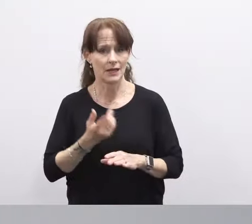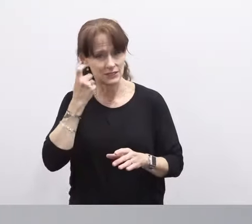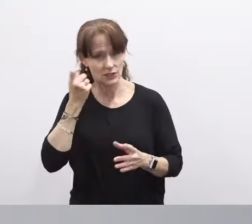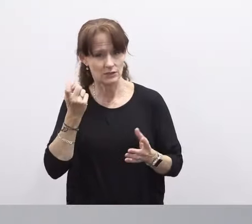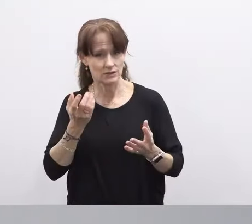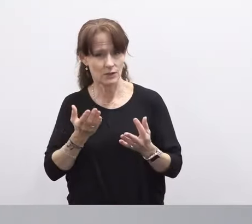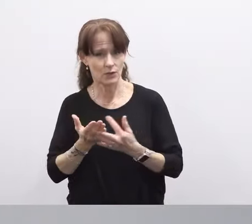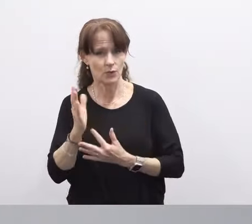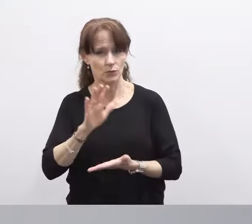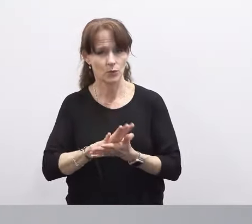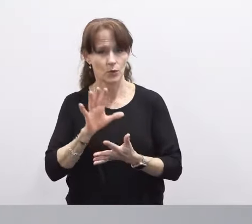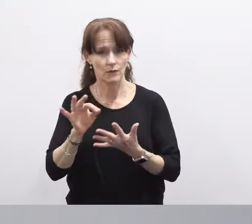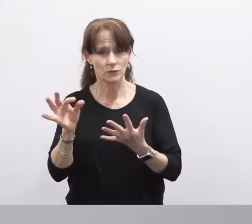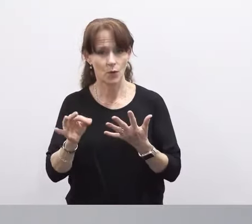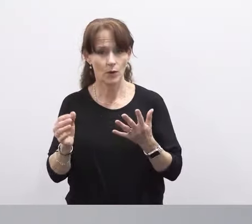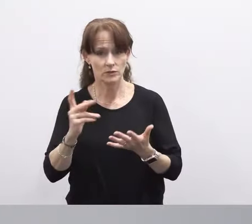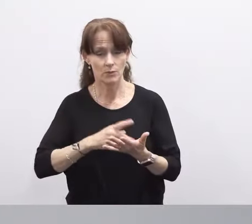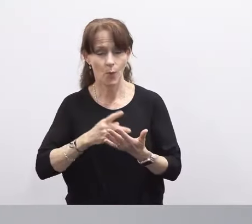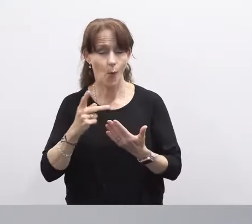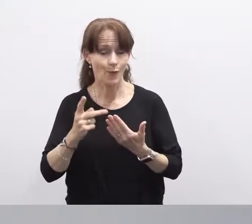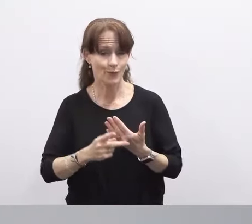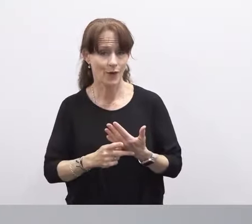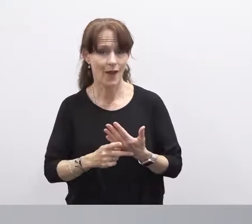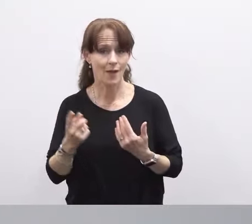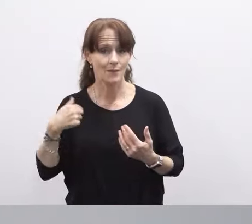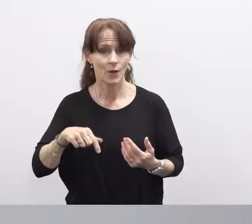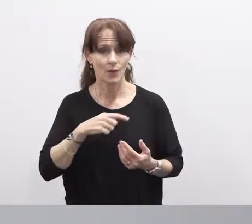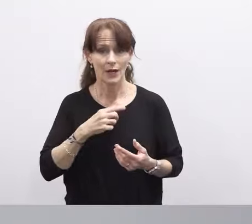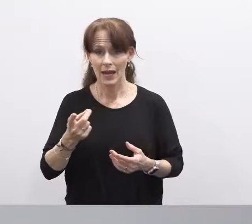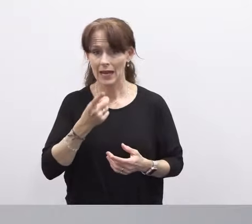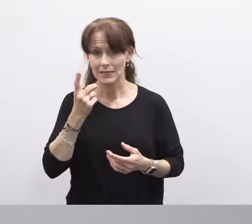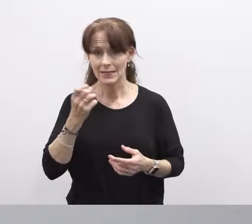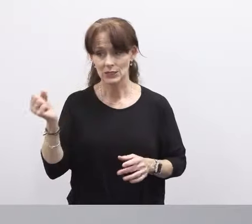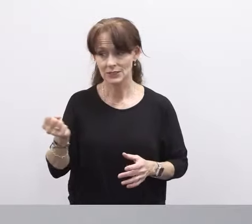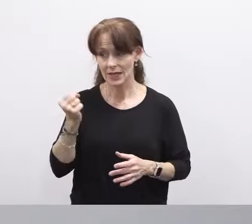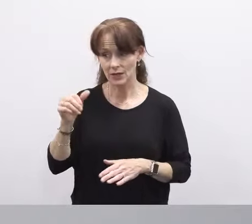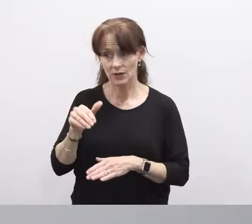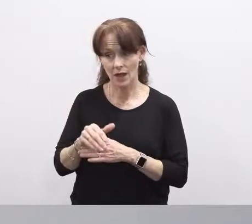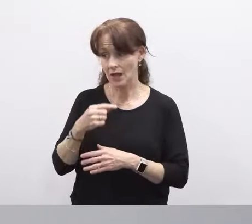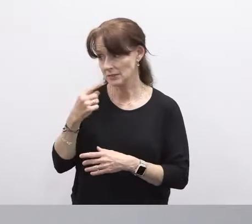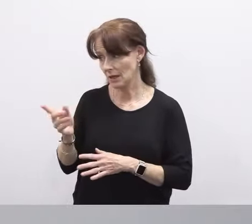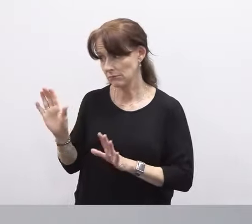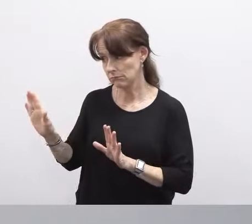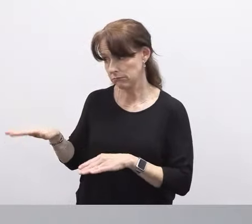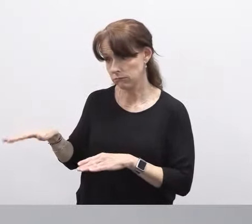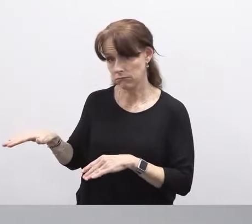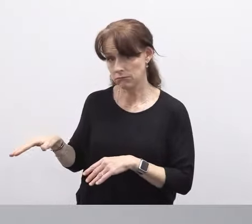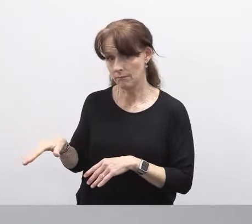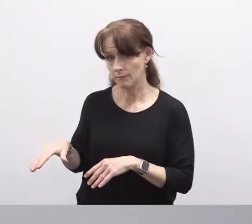of choice program, and we all had dinner on Saturday night. And I told him about your pathways